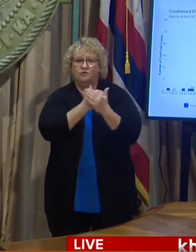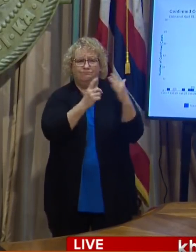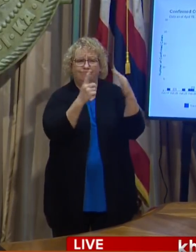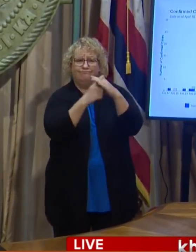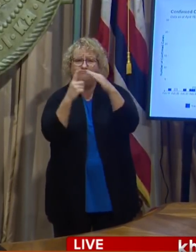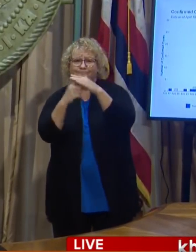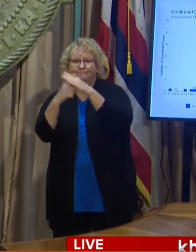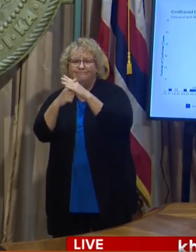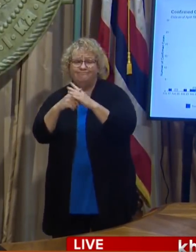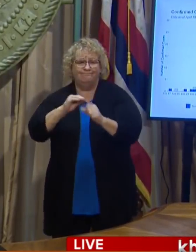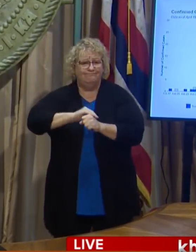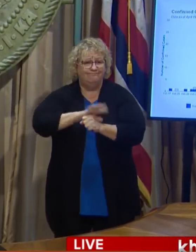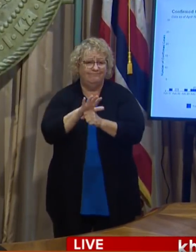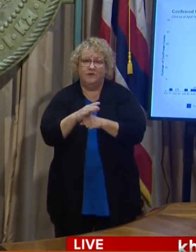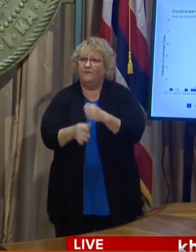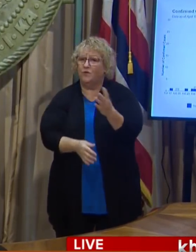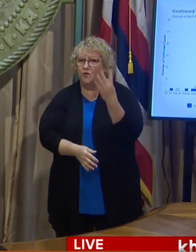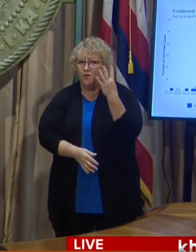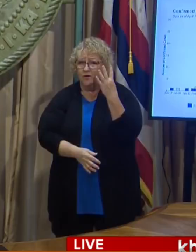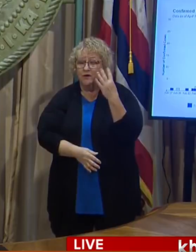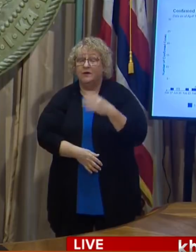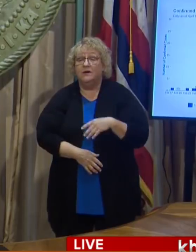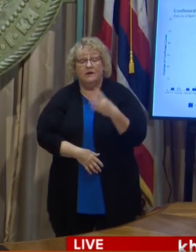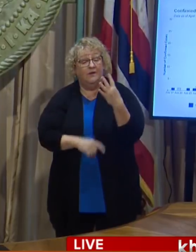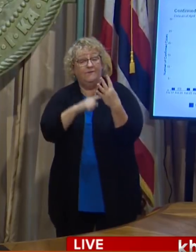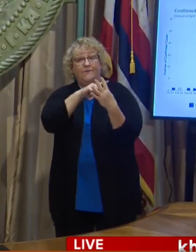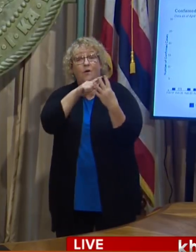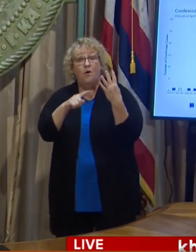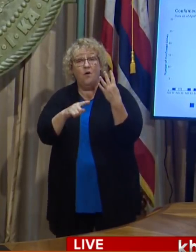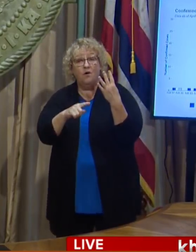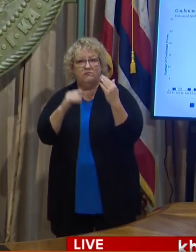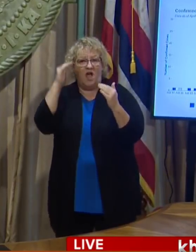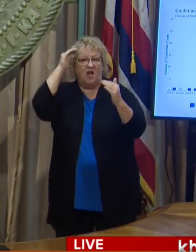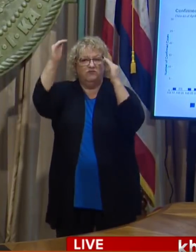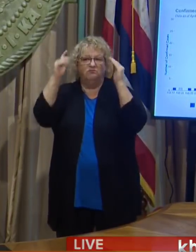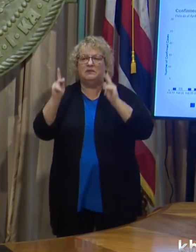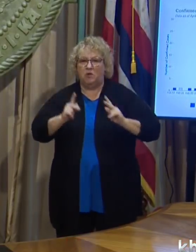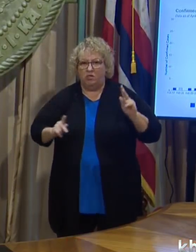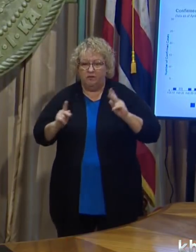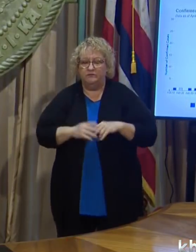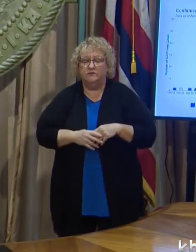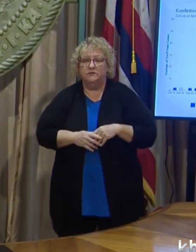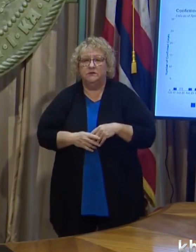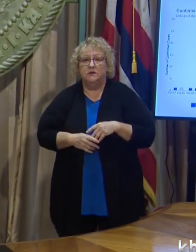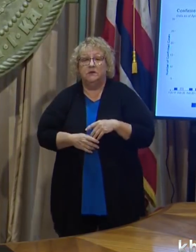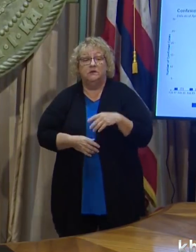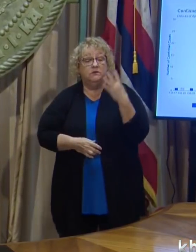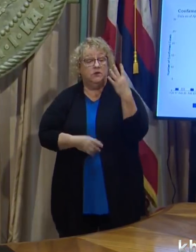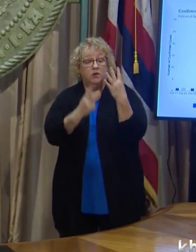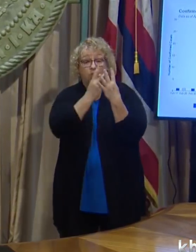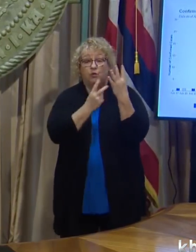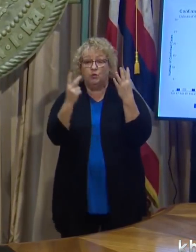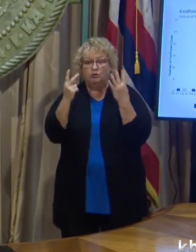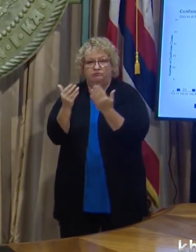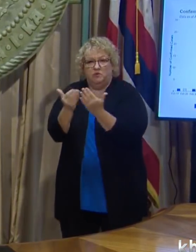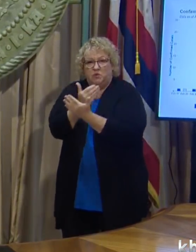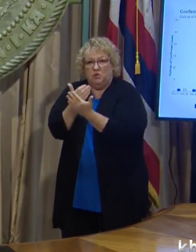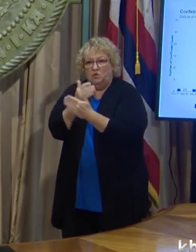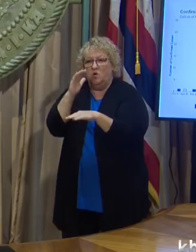ALOHA, EVERYONE. SOME GOOD NEWS TODAY. THERE WERE ONLY 4 NEW POSITIVE STATE RESULTS FOR THE STATE OF HAWAII.